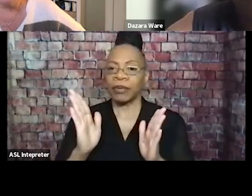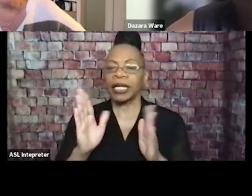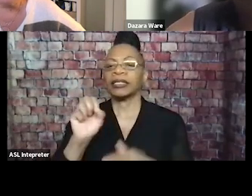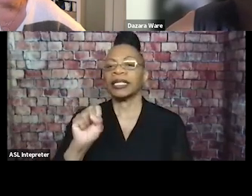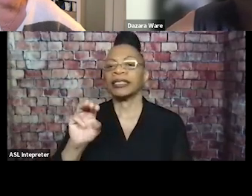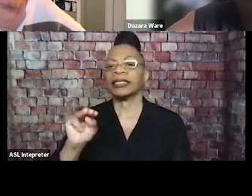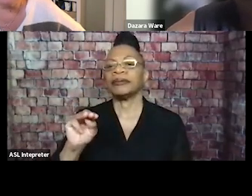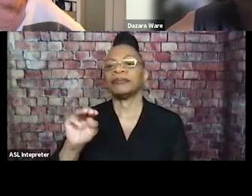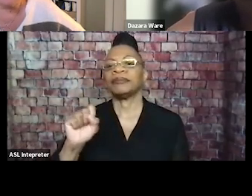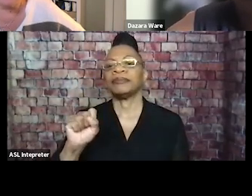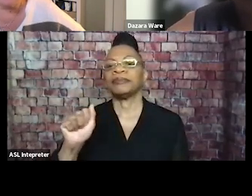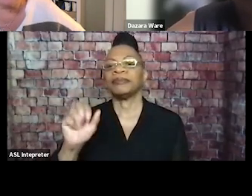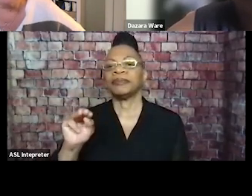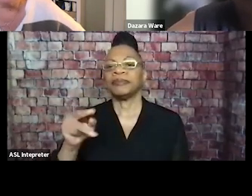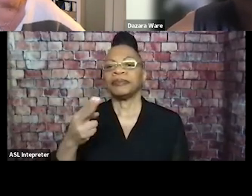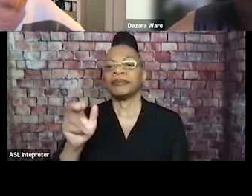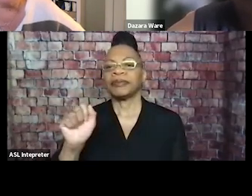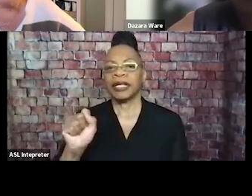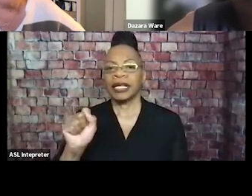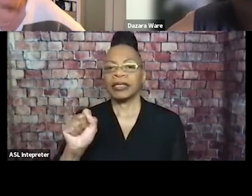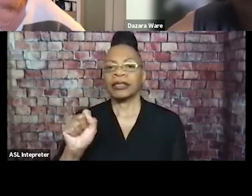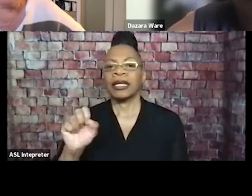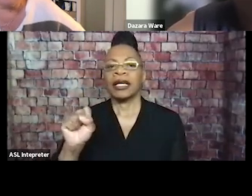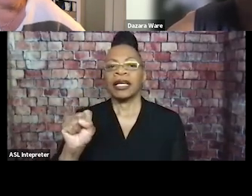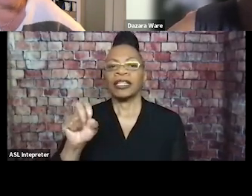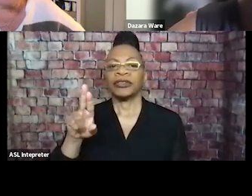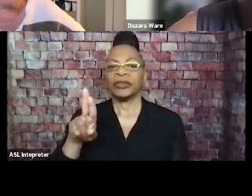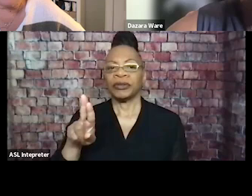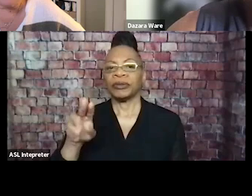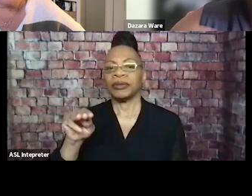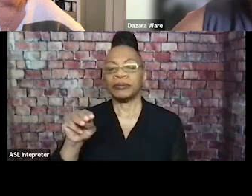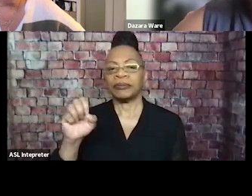and Mental Health Services Administration, or the U.S. Department of Health and Human Services.